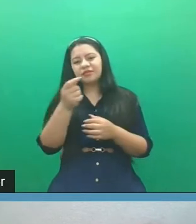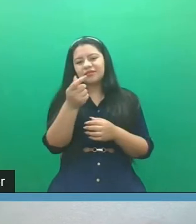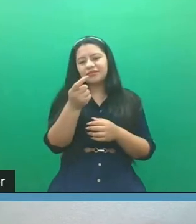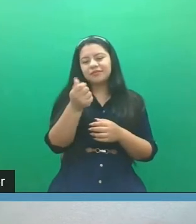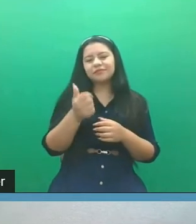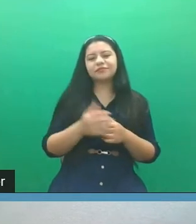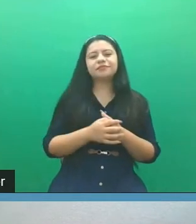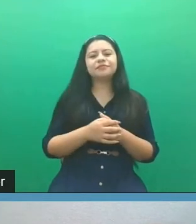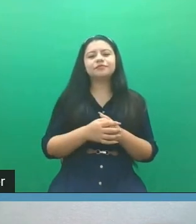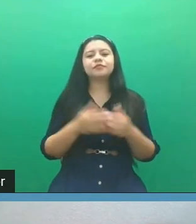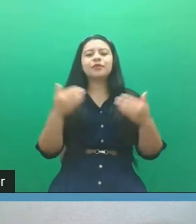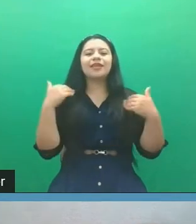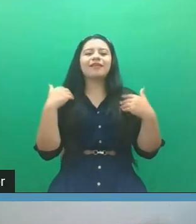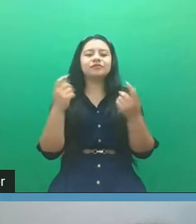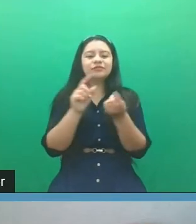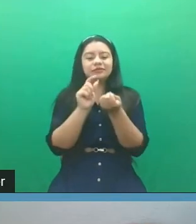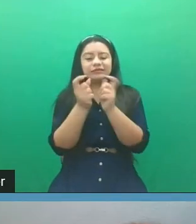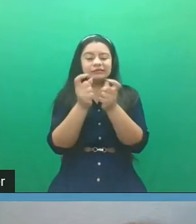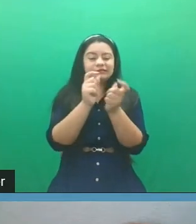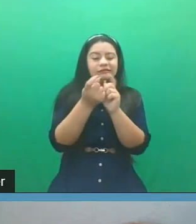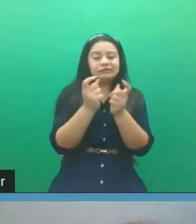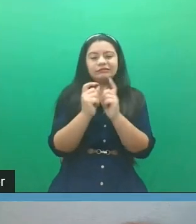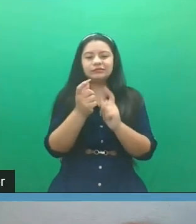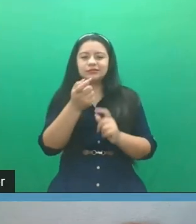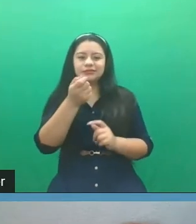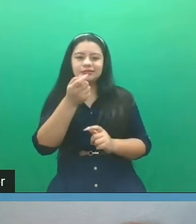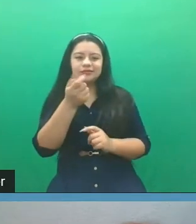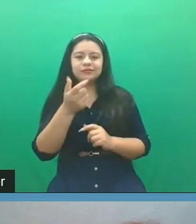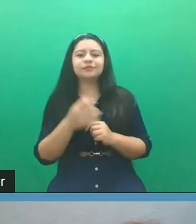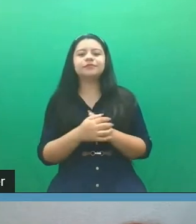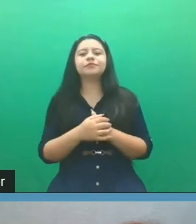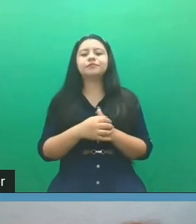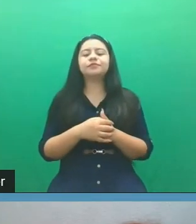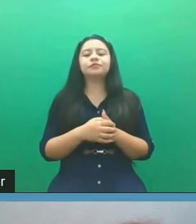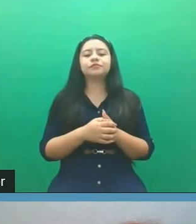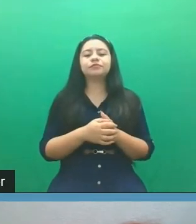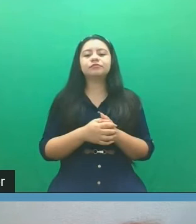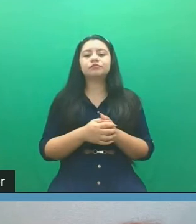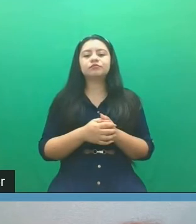just have to adapt and evolve what we're doing for the different channels or medium but often very